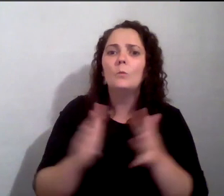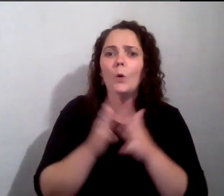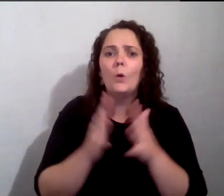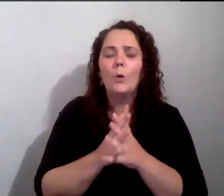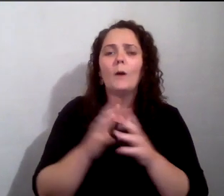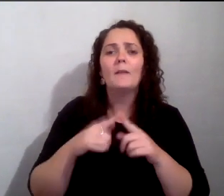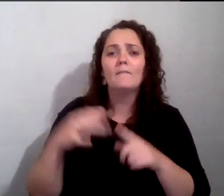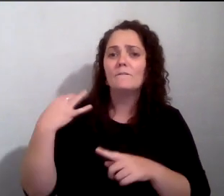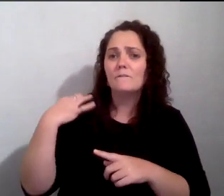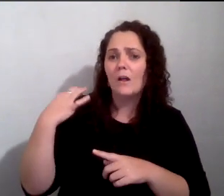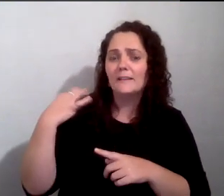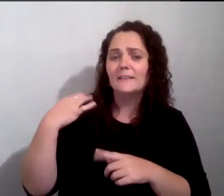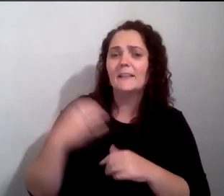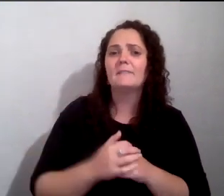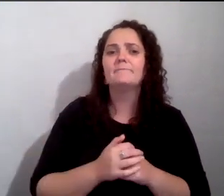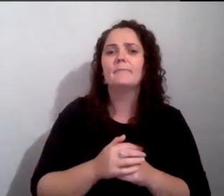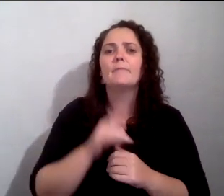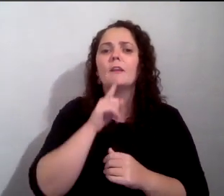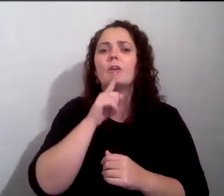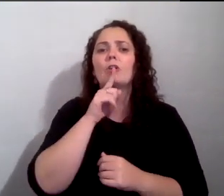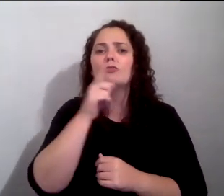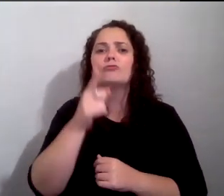with the Red Cross, where they teach returned soldiers